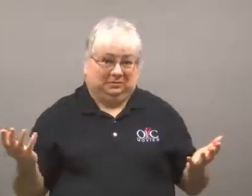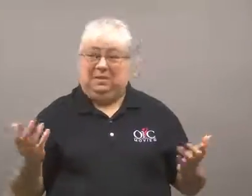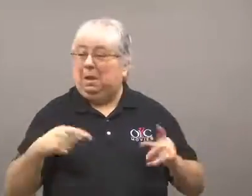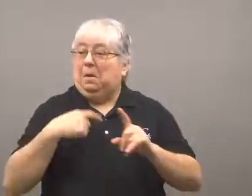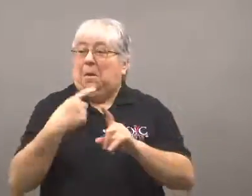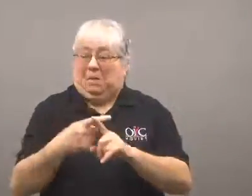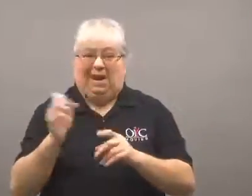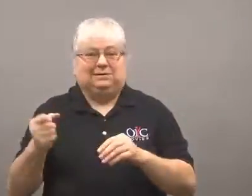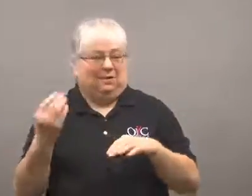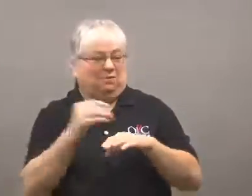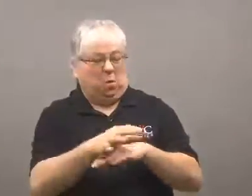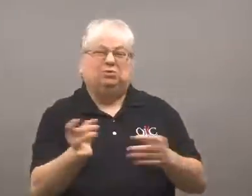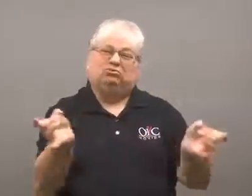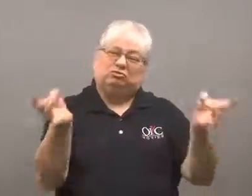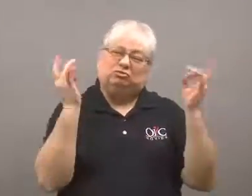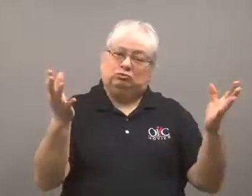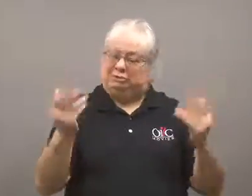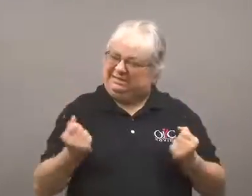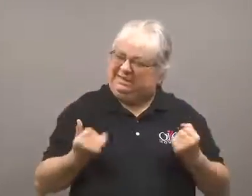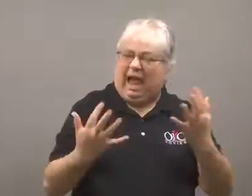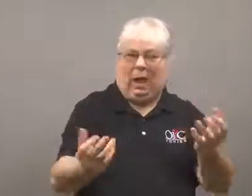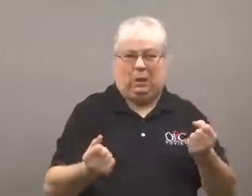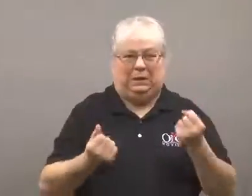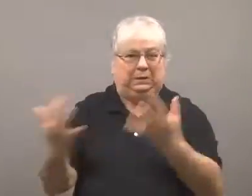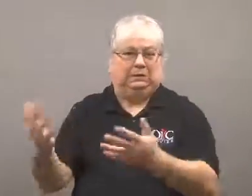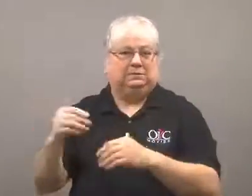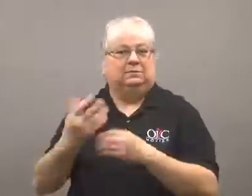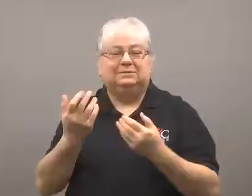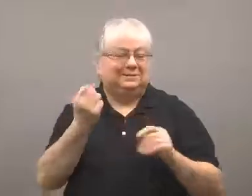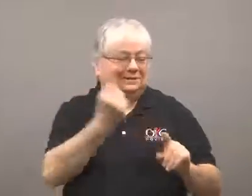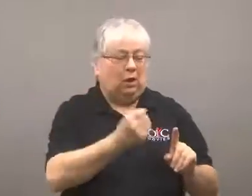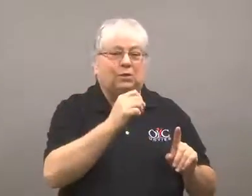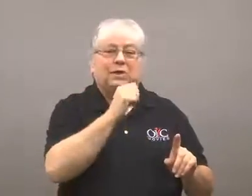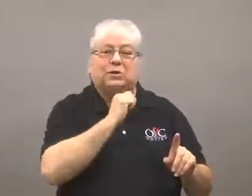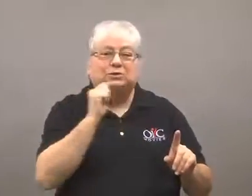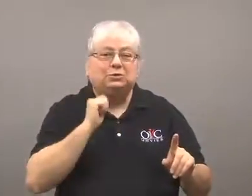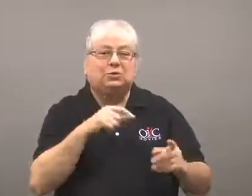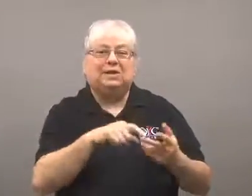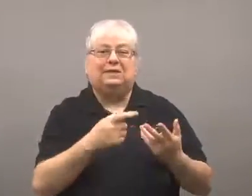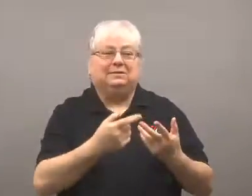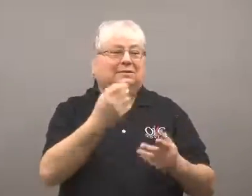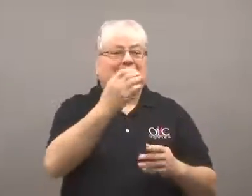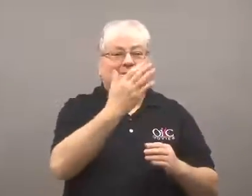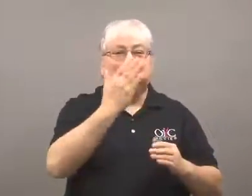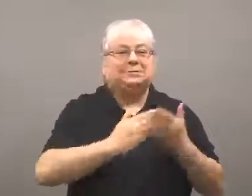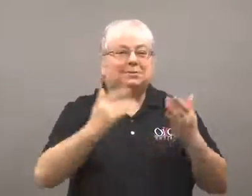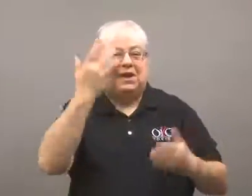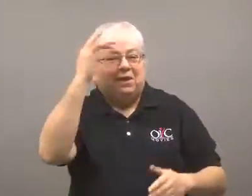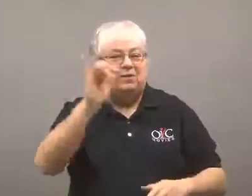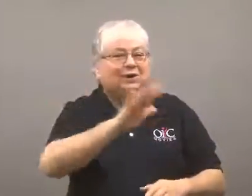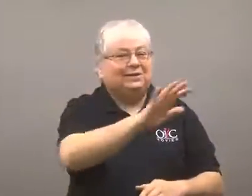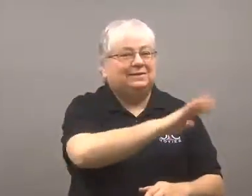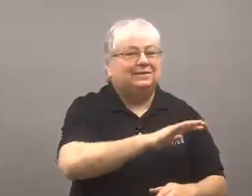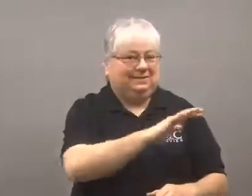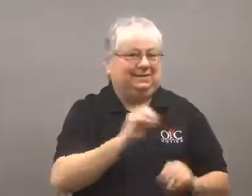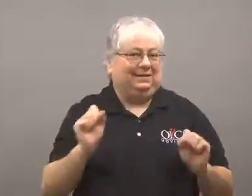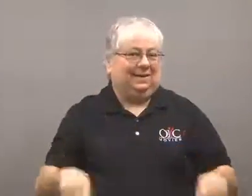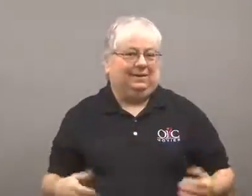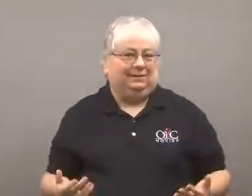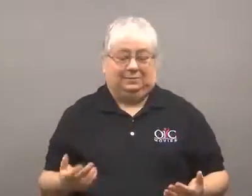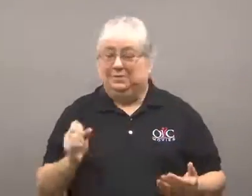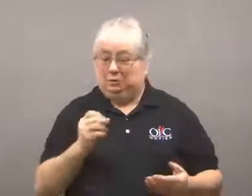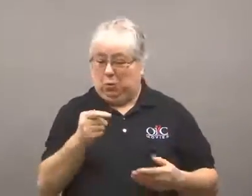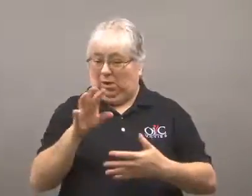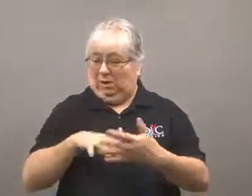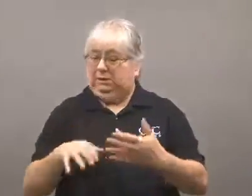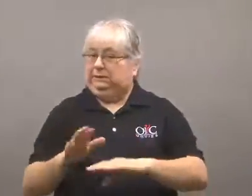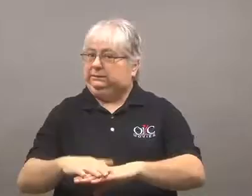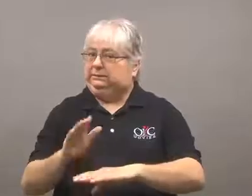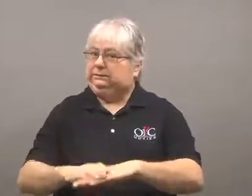Southern Arizona and some areas of California could be subject to monster wildfires.